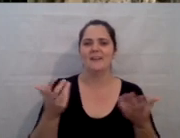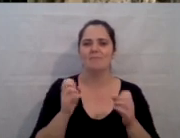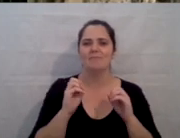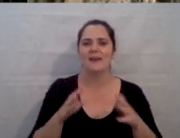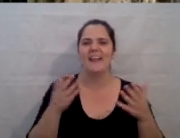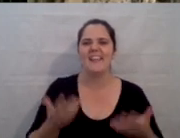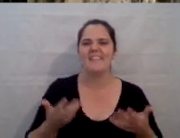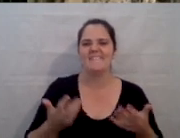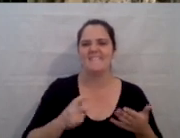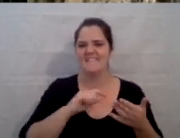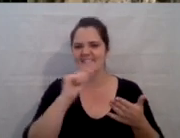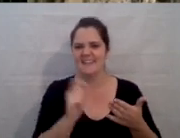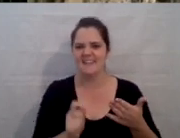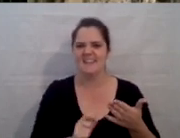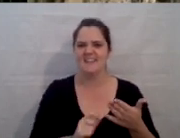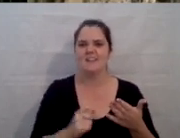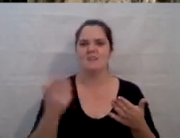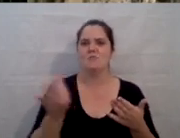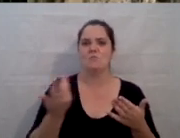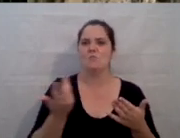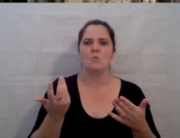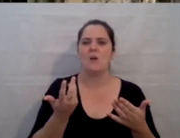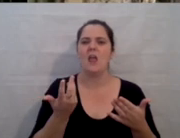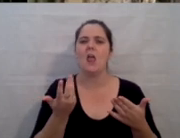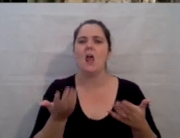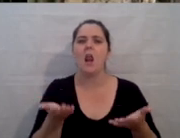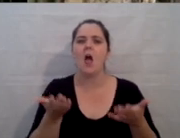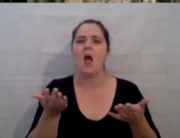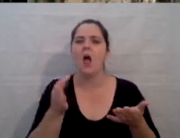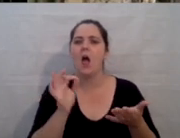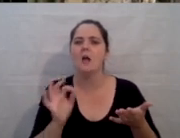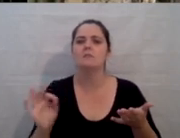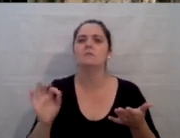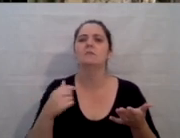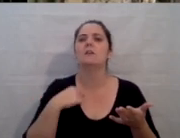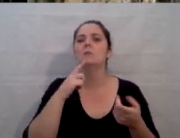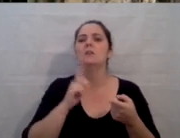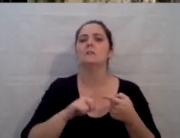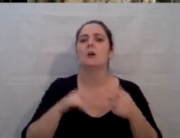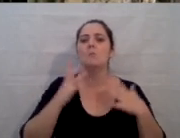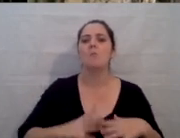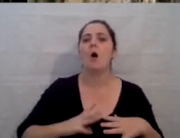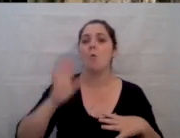and where I put those softer thinner lines and I'm just going to keep working around the whole body now, showing those